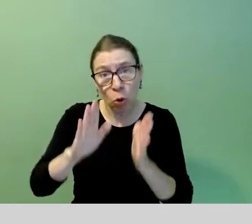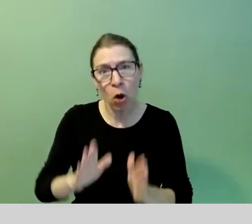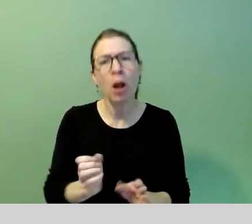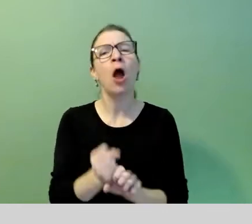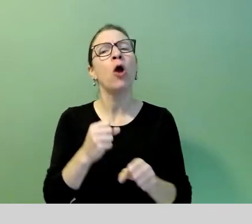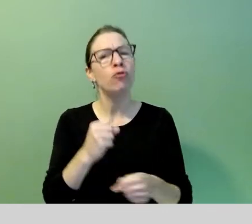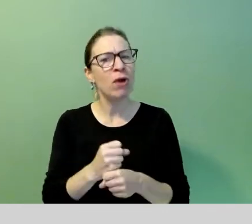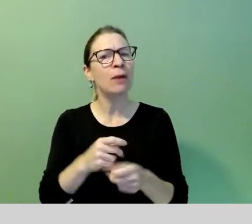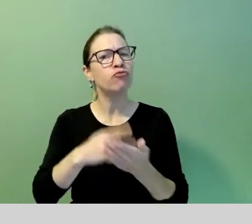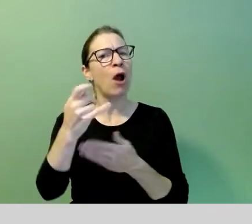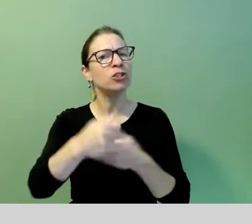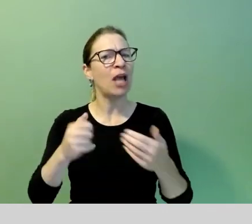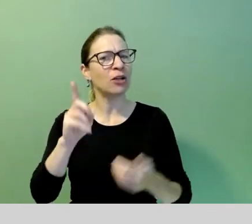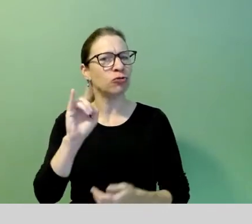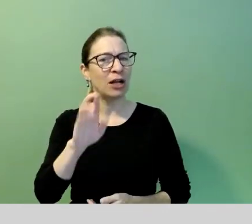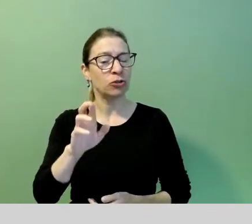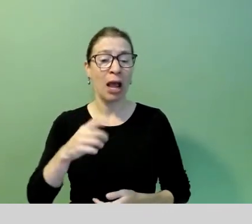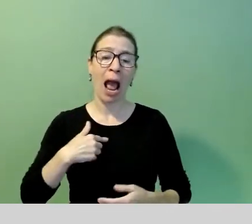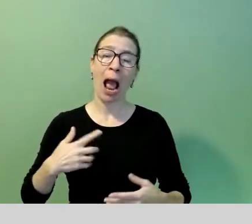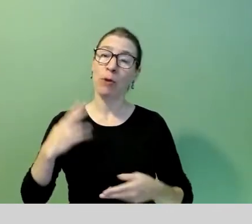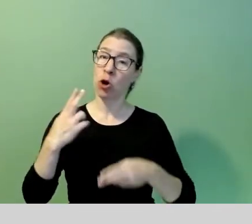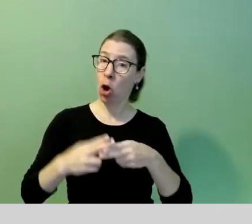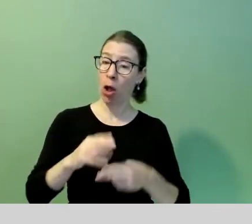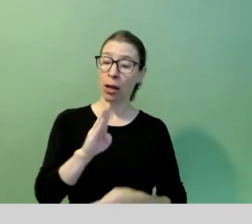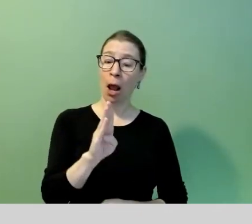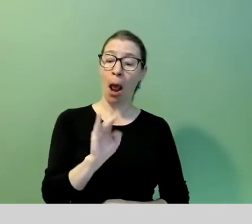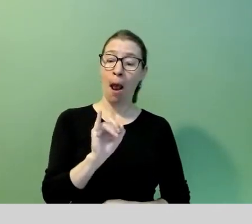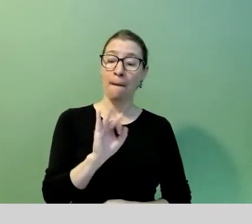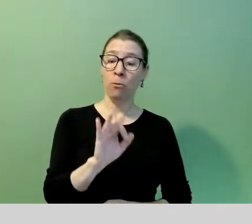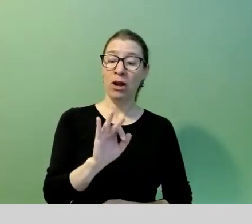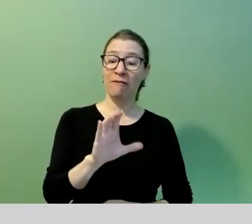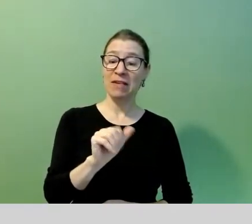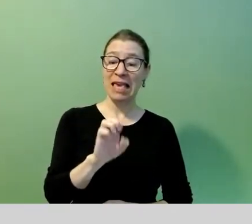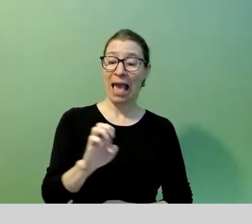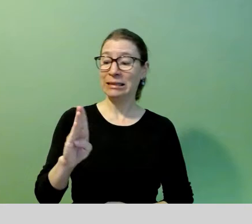Here, I'm gonna call it briefcase bear. But you can name your project whatever you like.